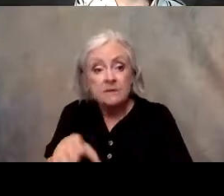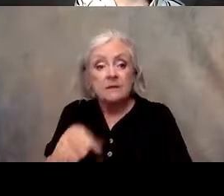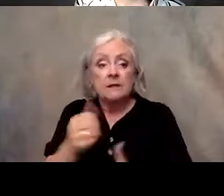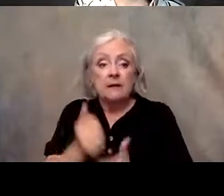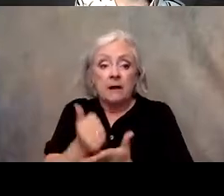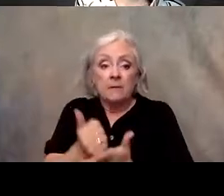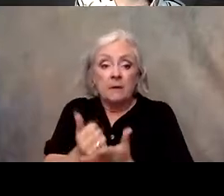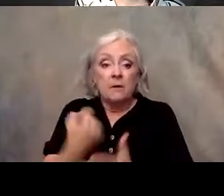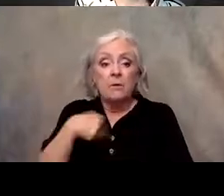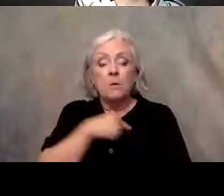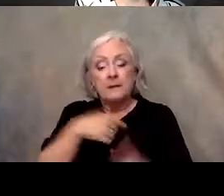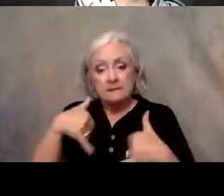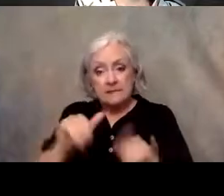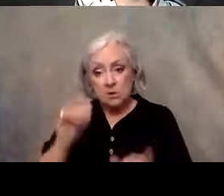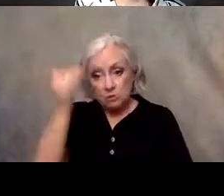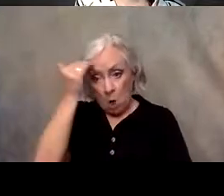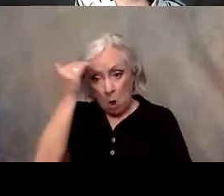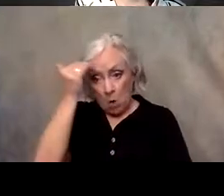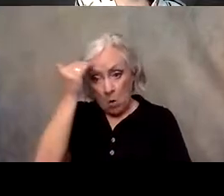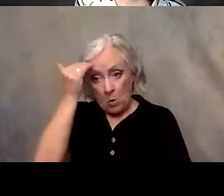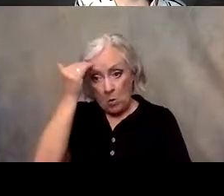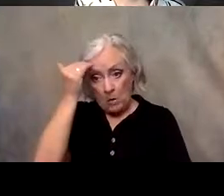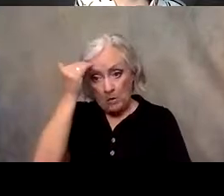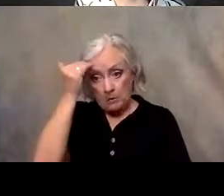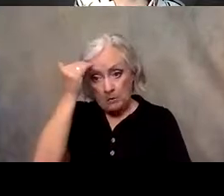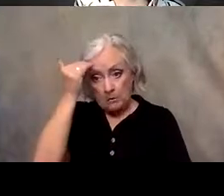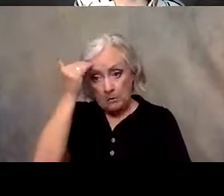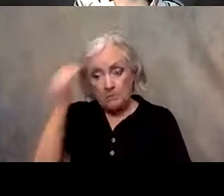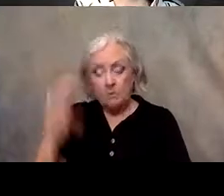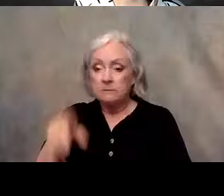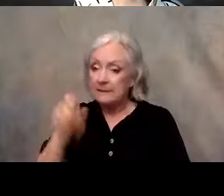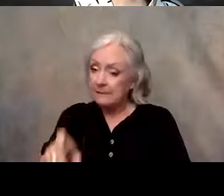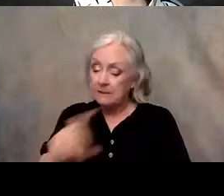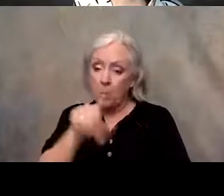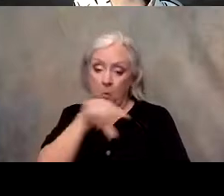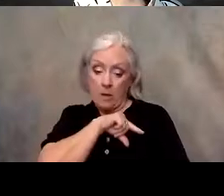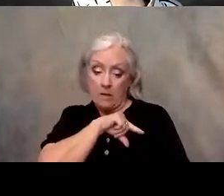we also still know that we need qualified professionals each step of the way